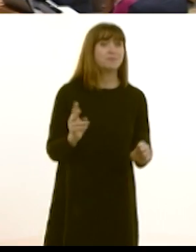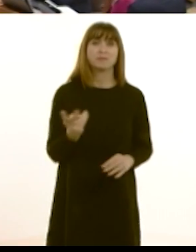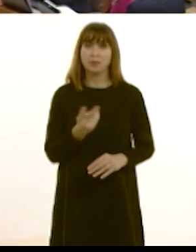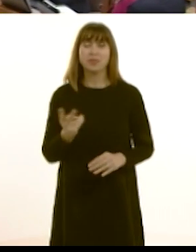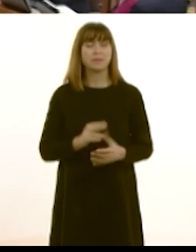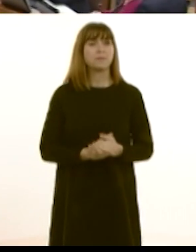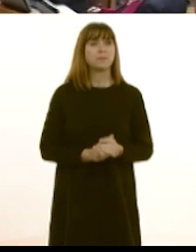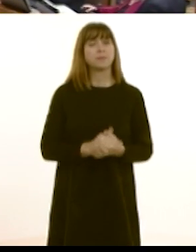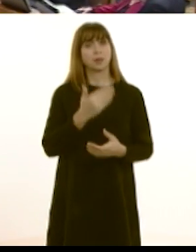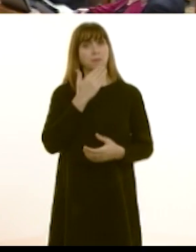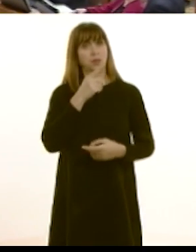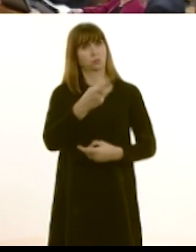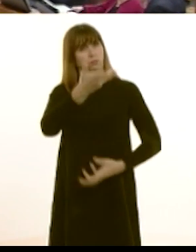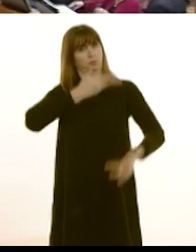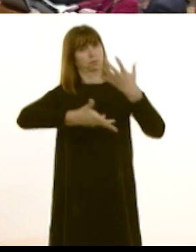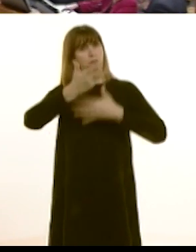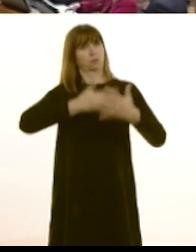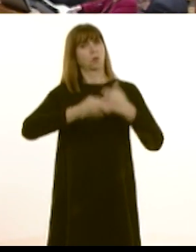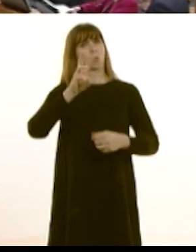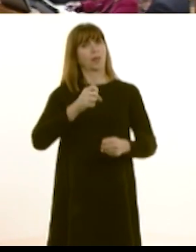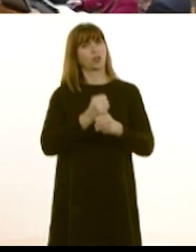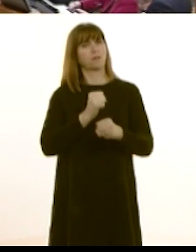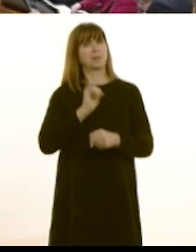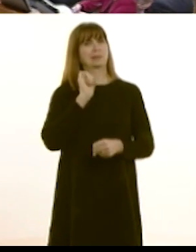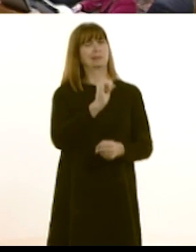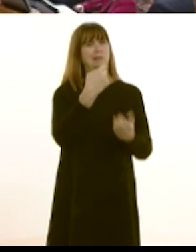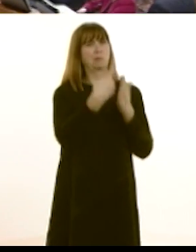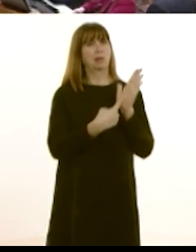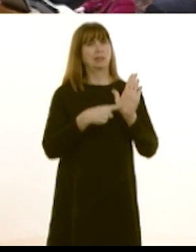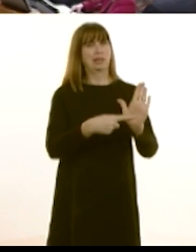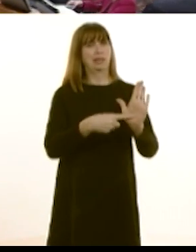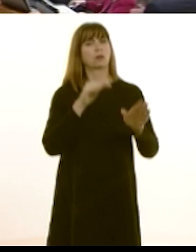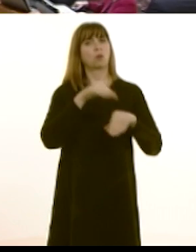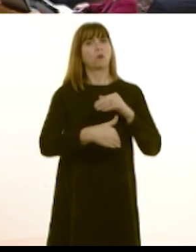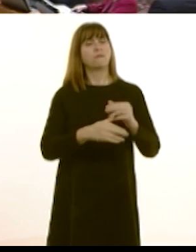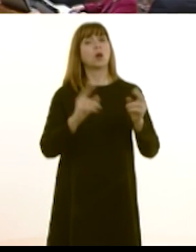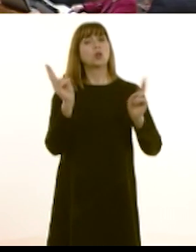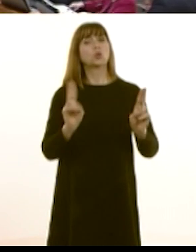Will the First Minister make a statement on the Welsh Government's policy on school federation in Brecon and Radnorshire? OAQ(4)2633(FM) Carwyn Jones: The same to you.